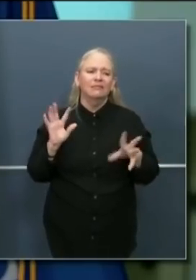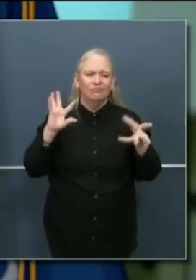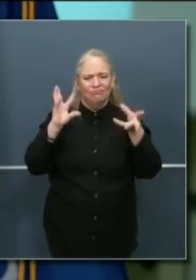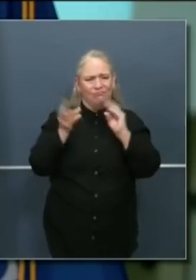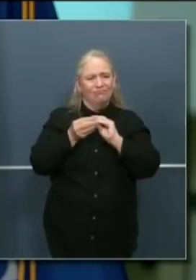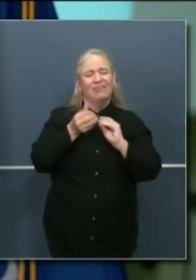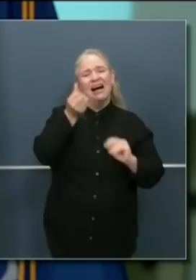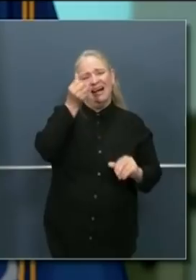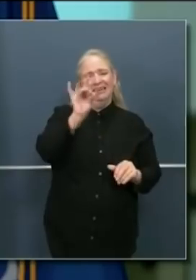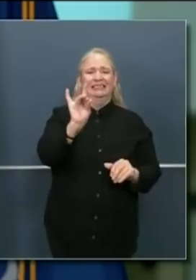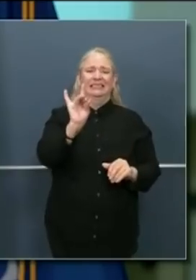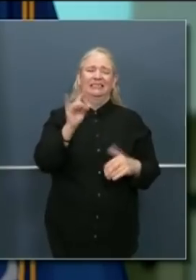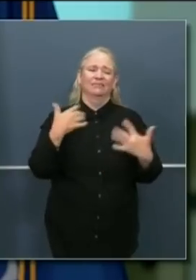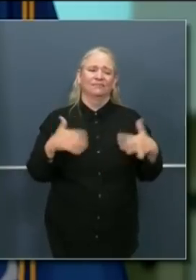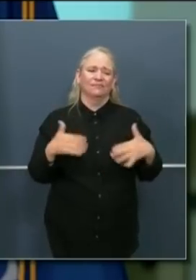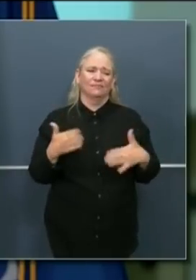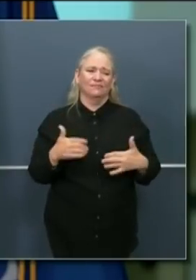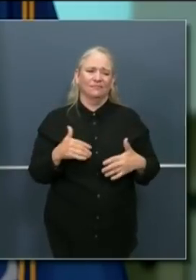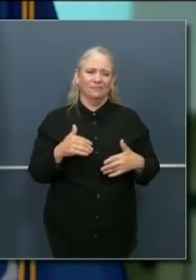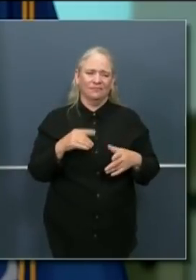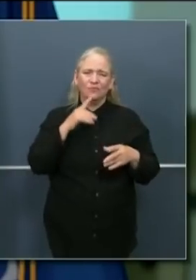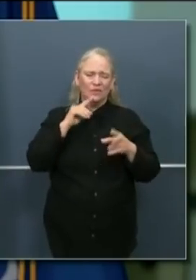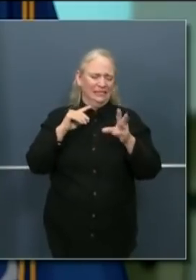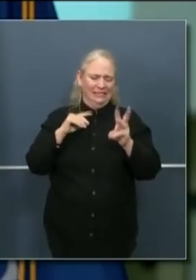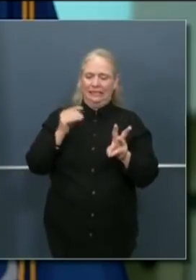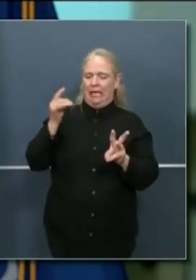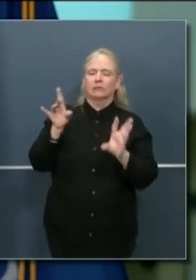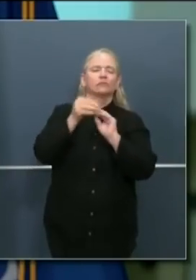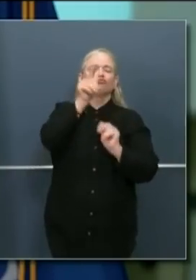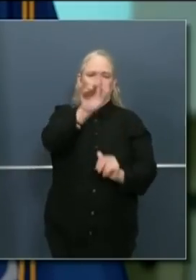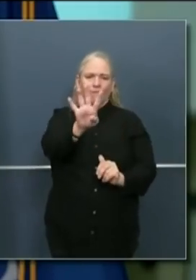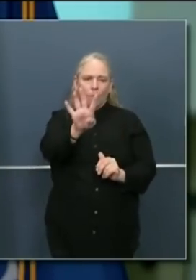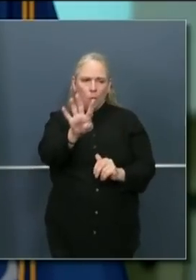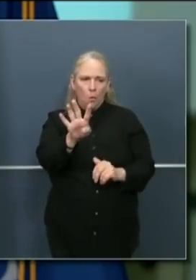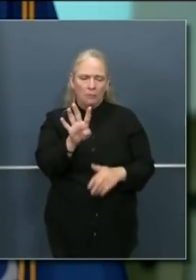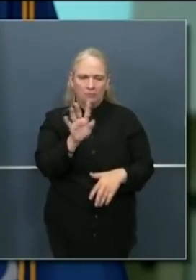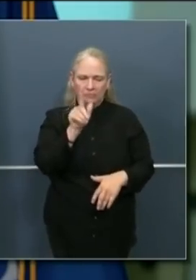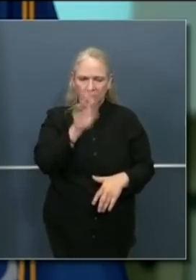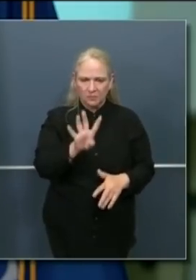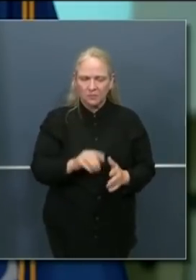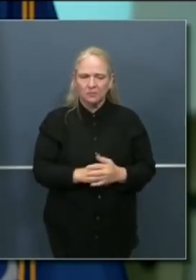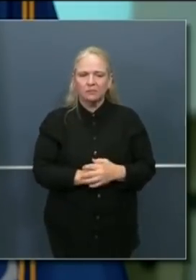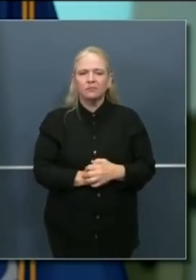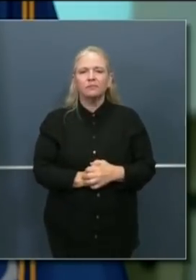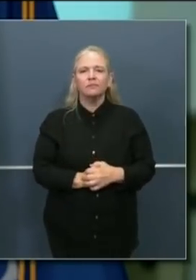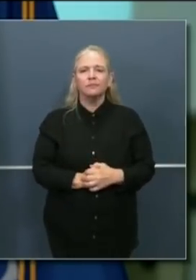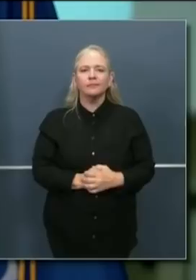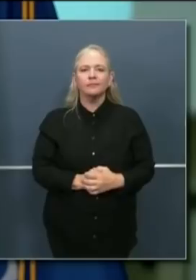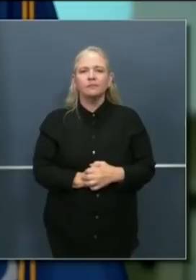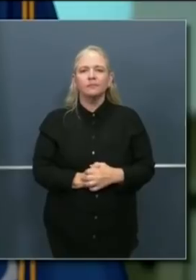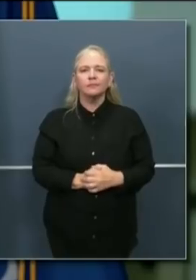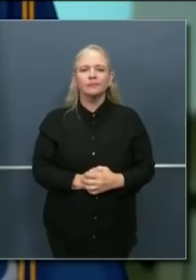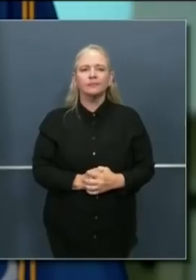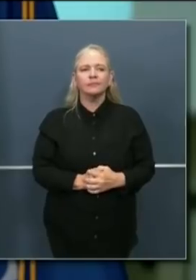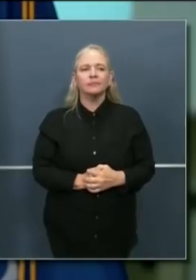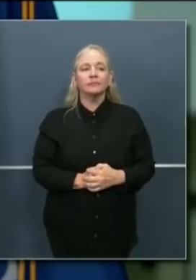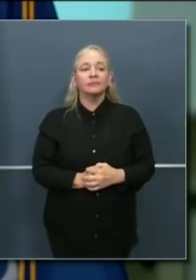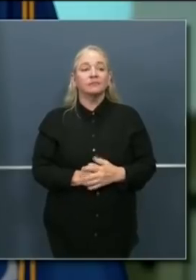18 REFLECTS THAT AS WELL. BUT THAT'S 18 LIVES, SIX ADDITIONAL LIVES, 24 LIVES TORN